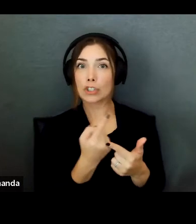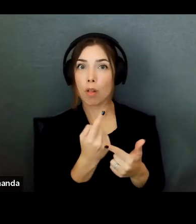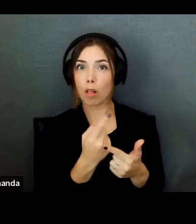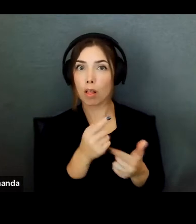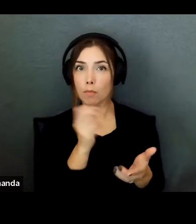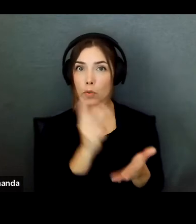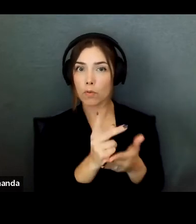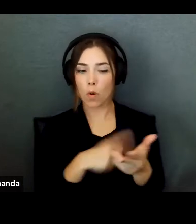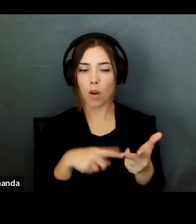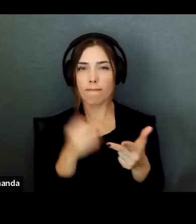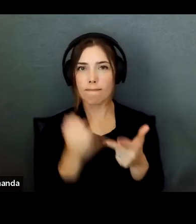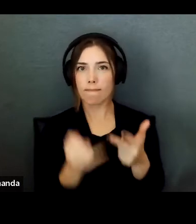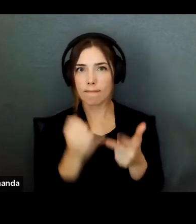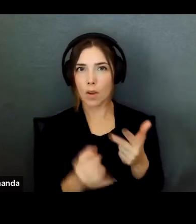All right.